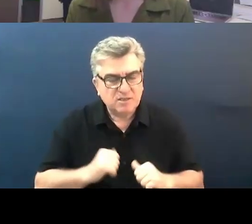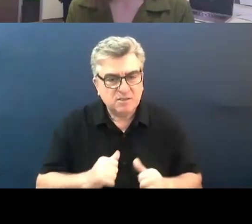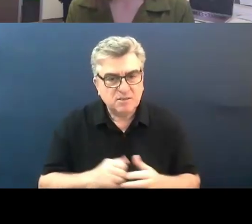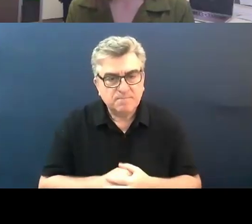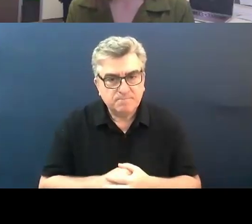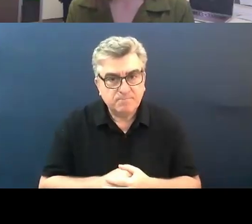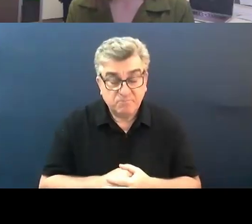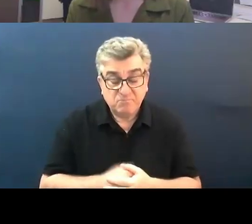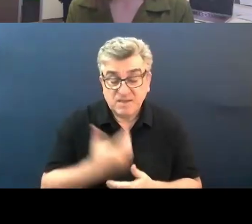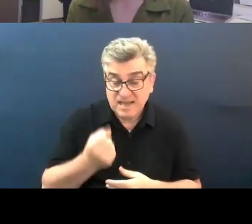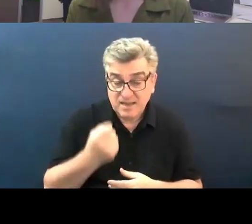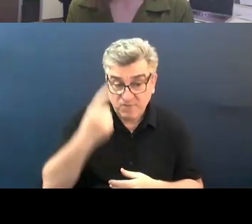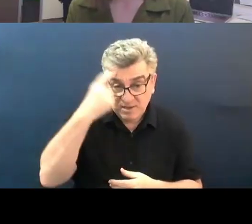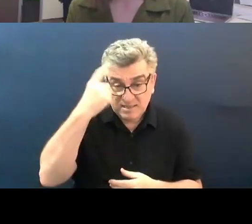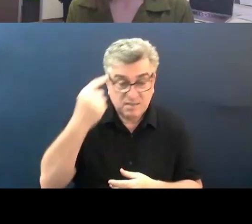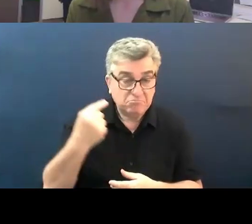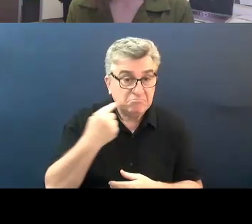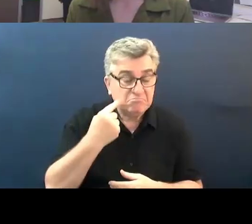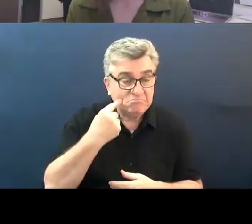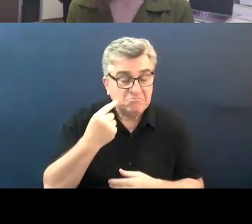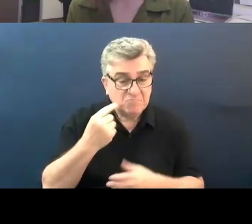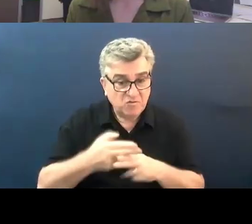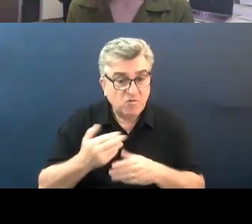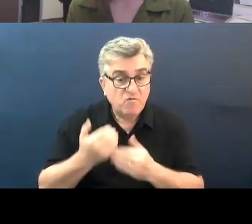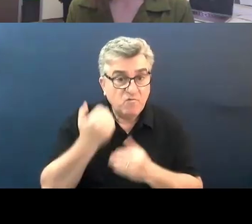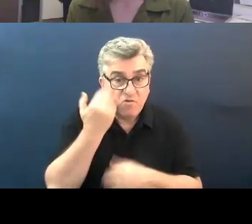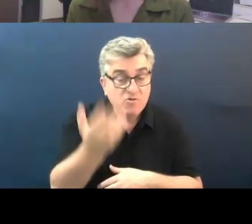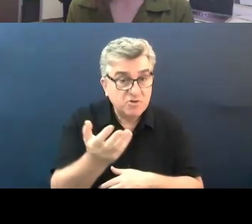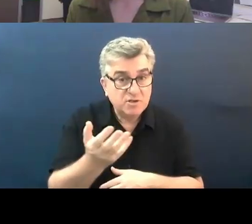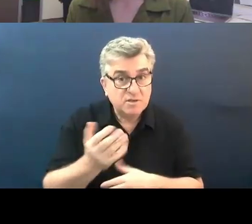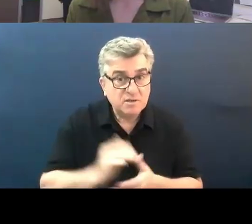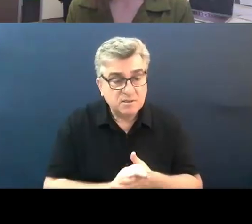about for the future. There's some great work being undertaken by Reema Harrison from Macquarie